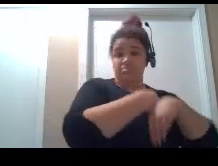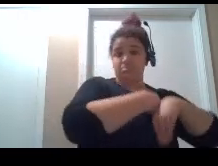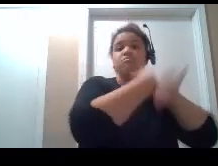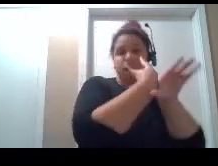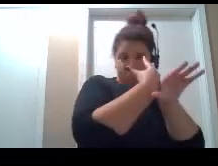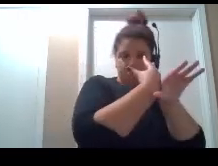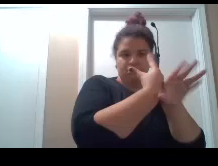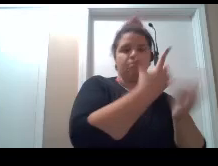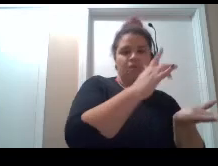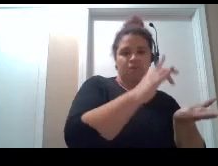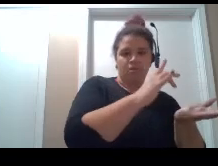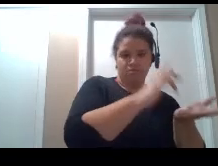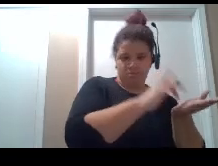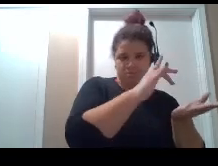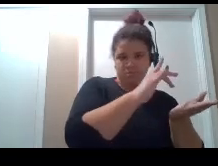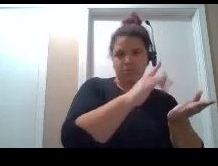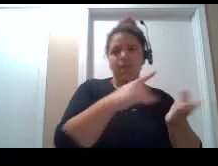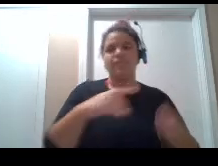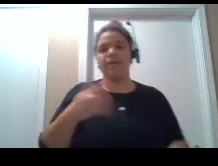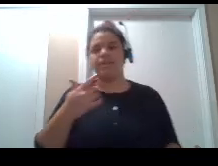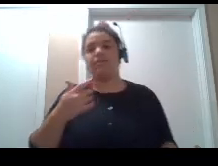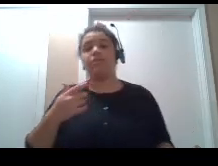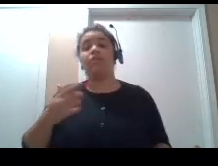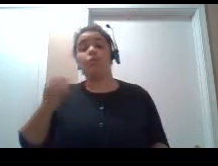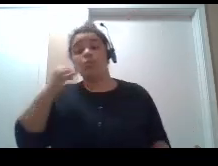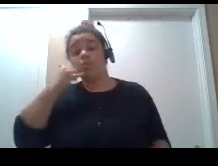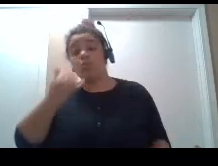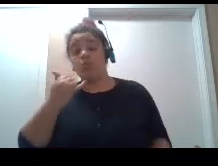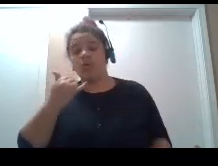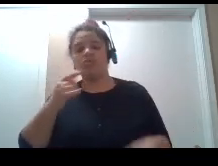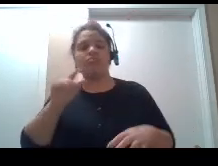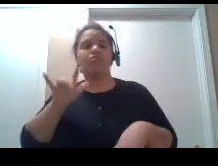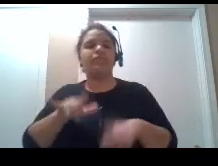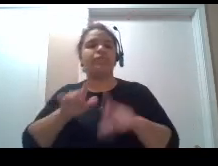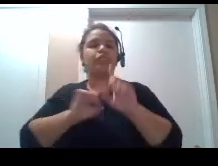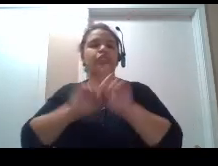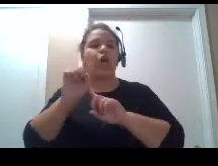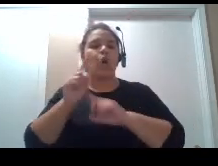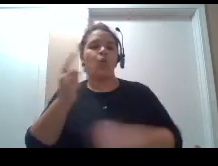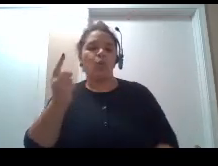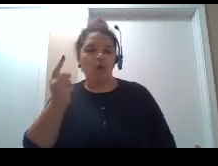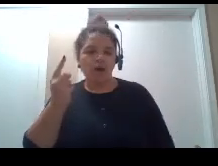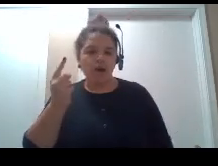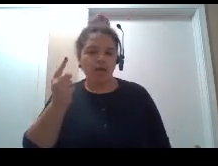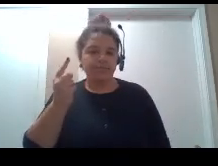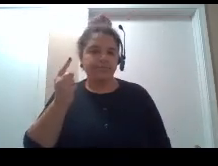While you are on the call, pressing *1 will play a description of the menu options that are